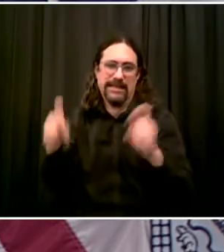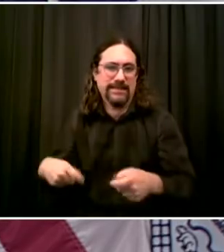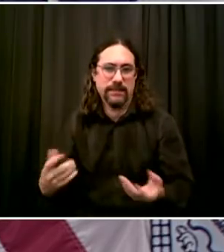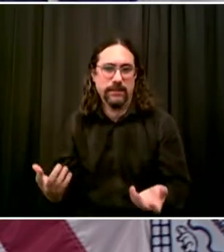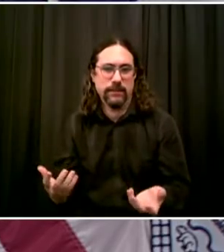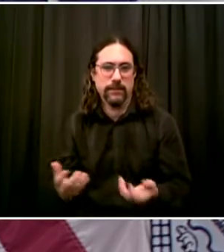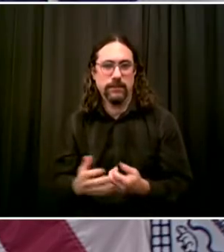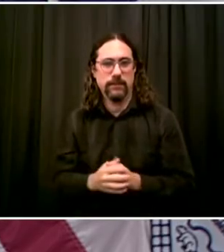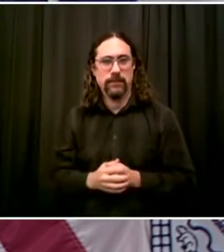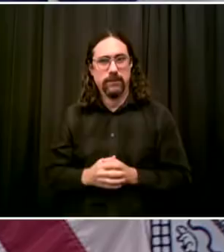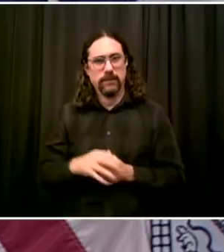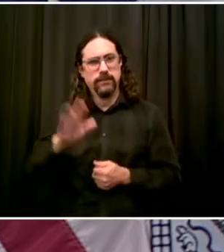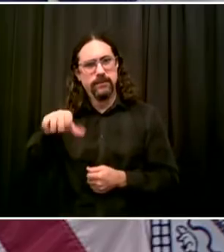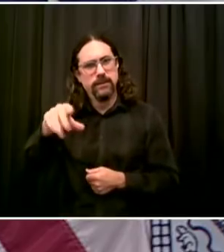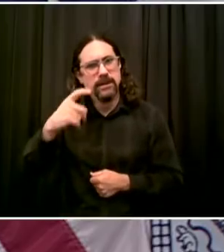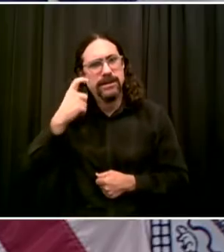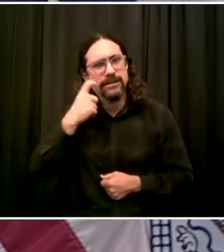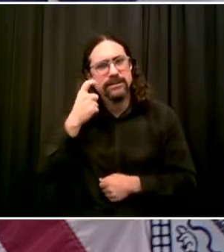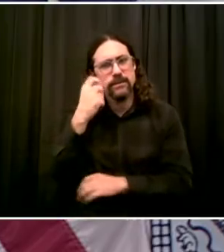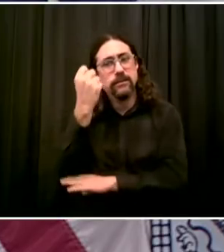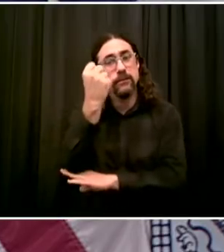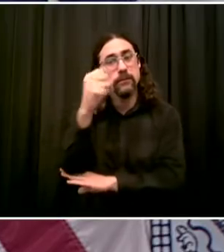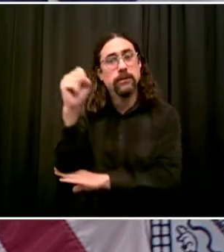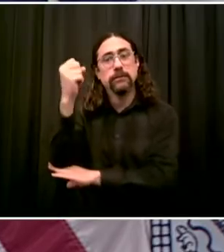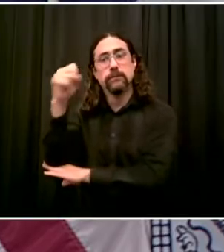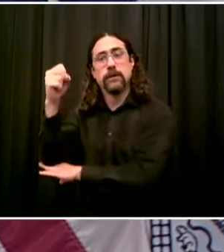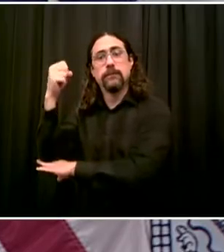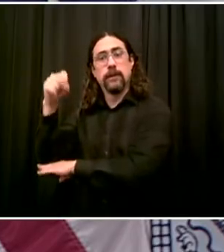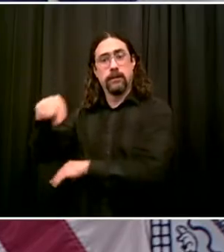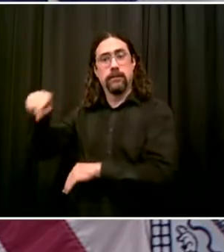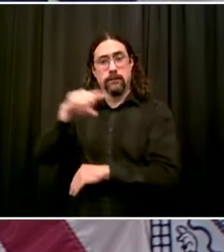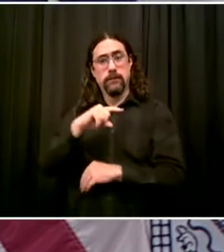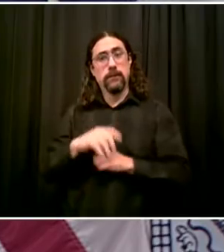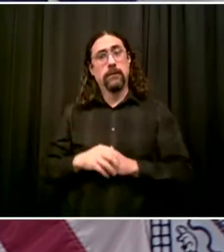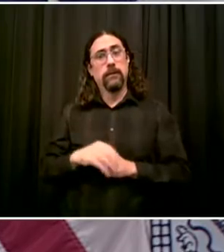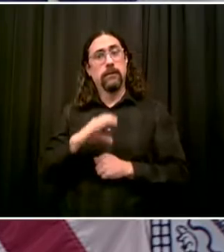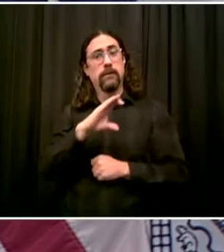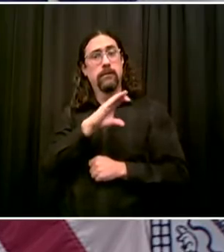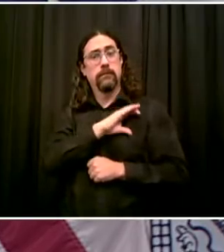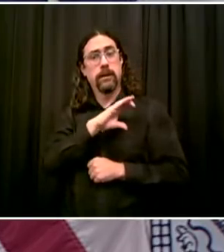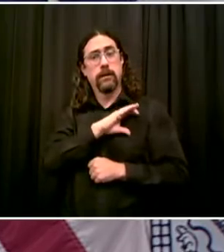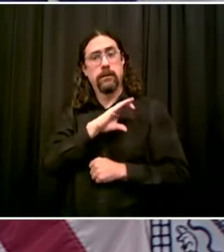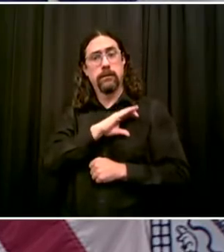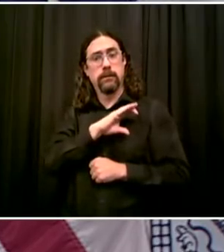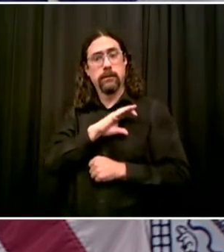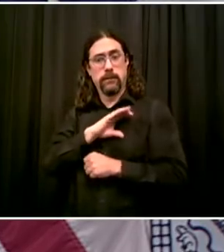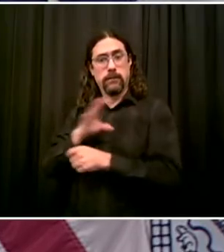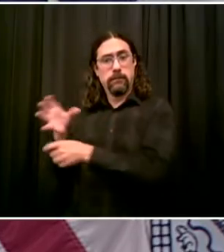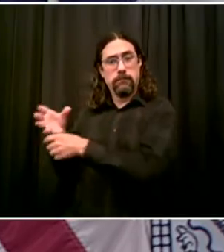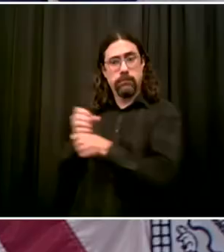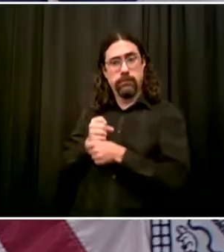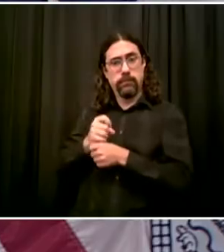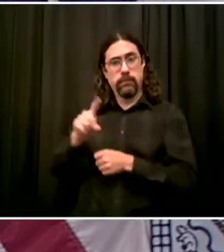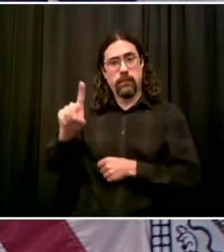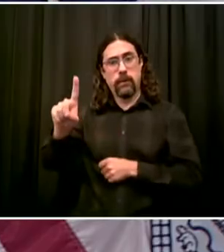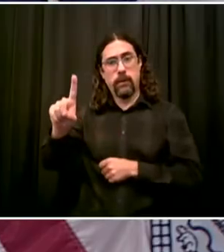MILIOLN IN OVERTIME JT US FOMR THE PROTESTS IN THE CITY. SO, THE AMOUNT YOU'RE